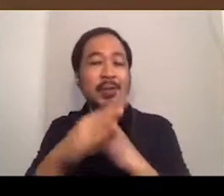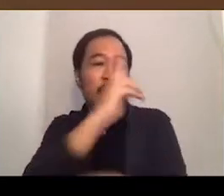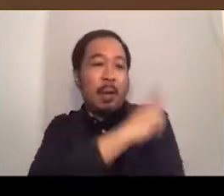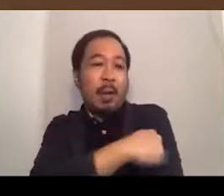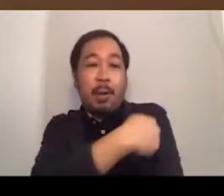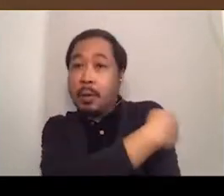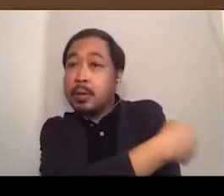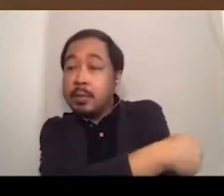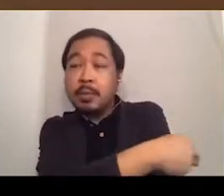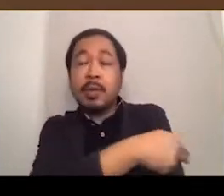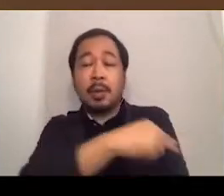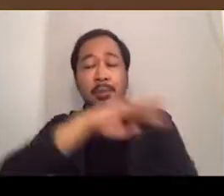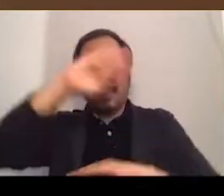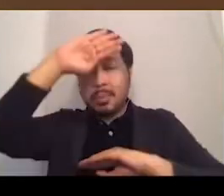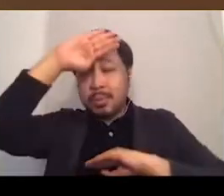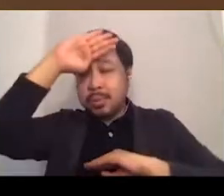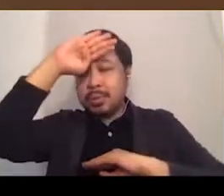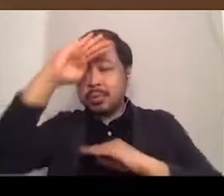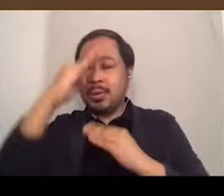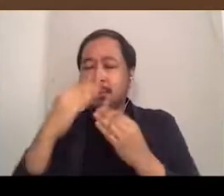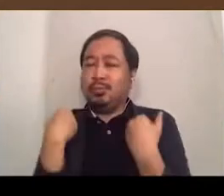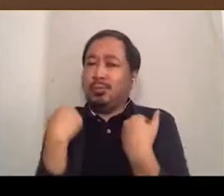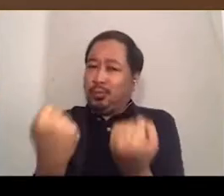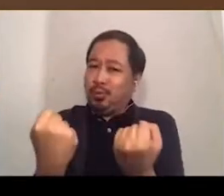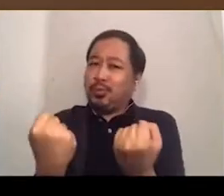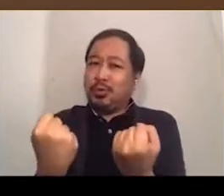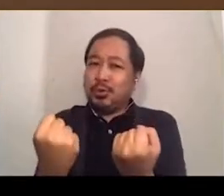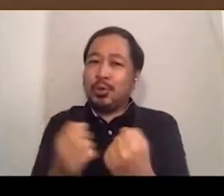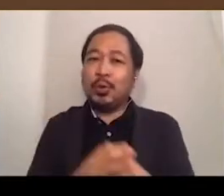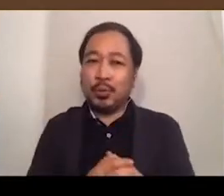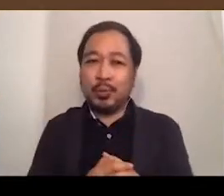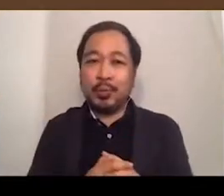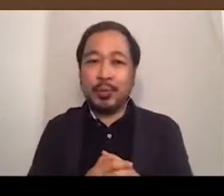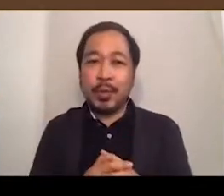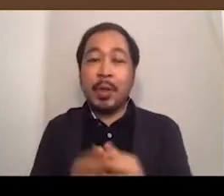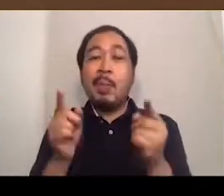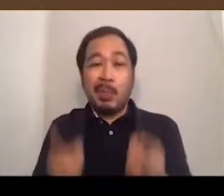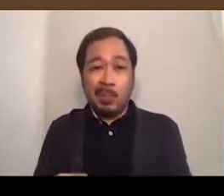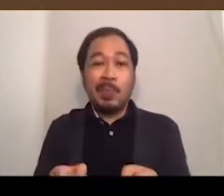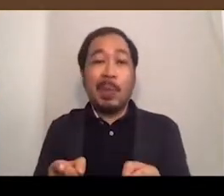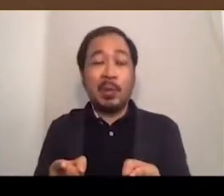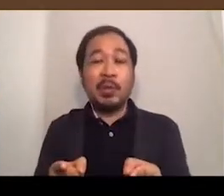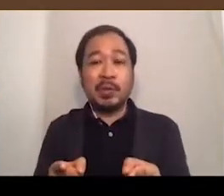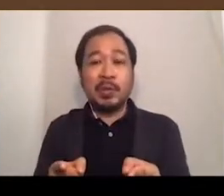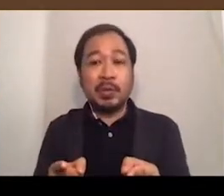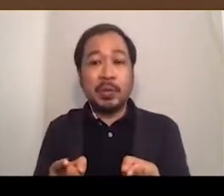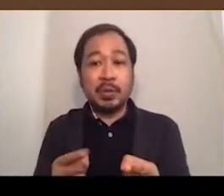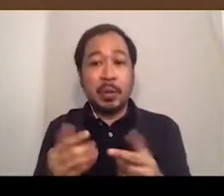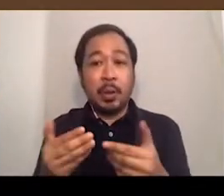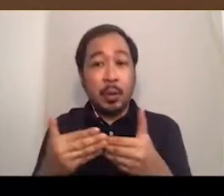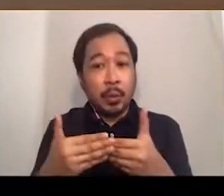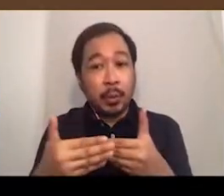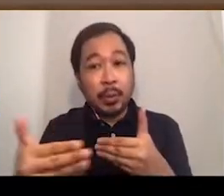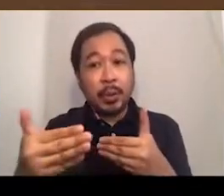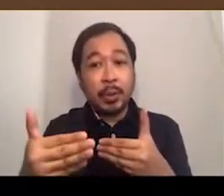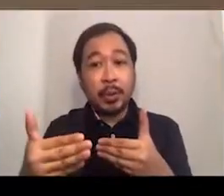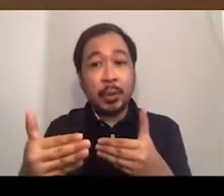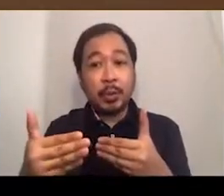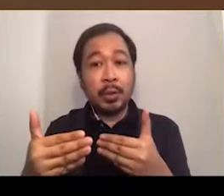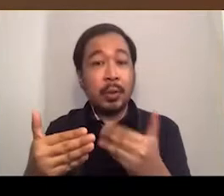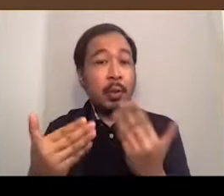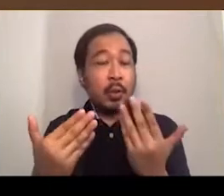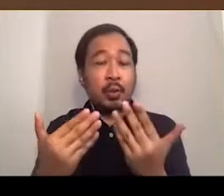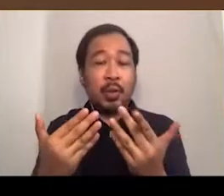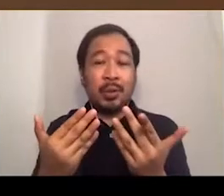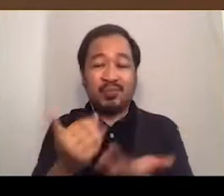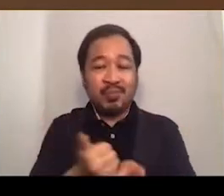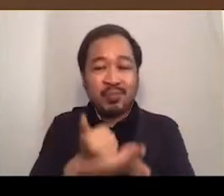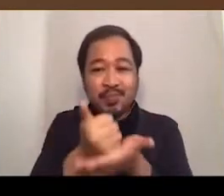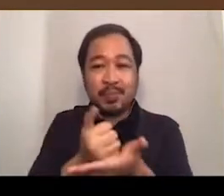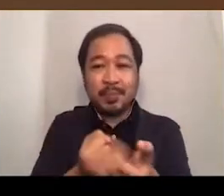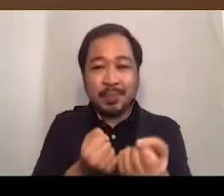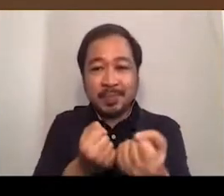We should meet their needs for basic living conditions, rehabilitation, education and employment.